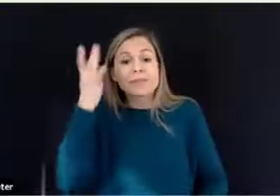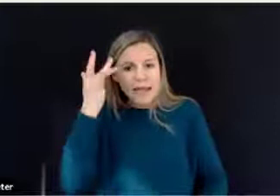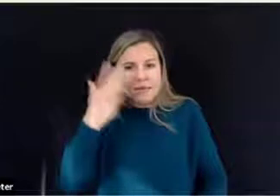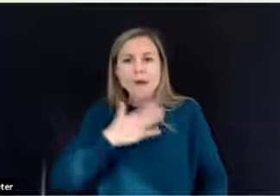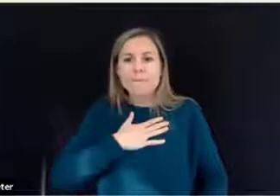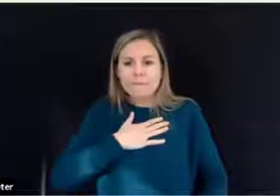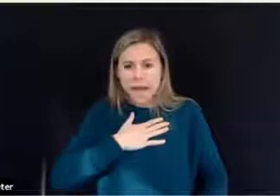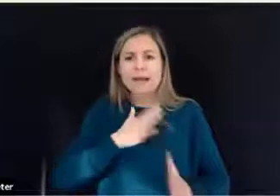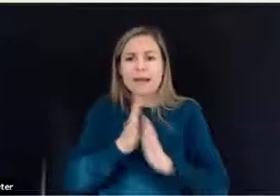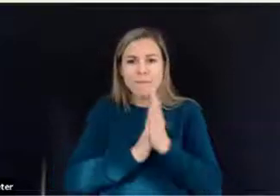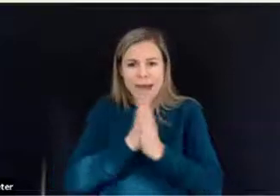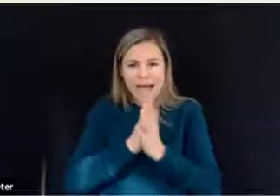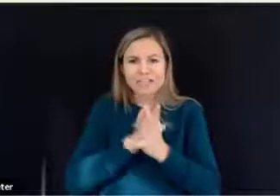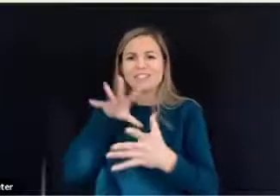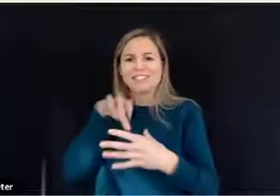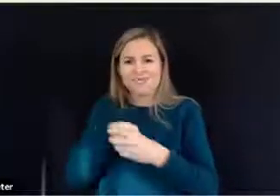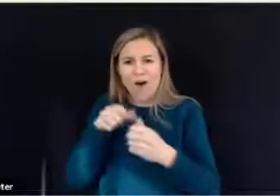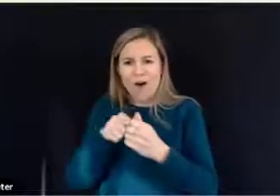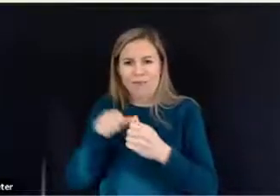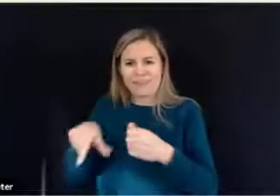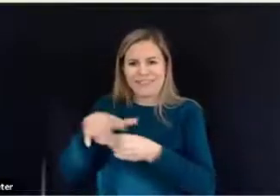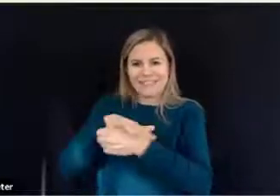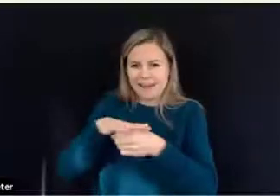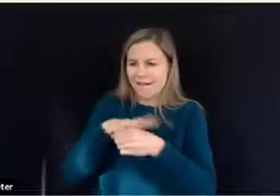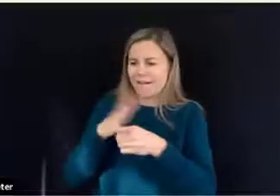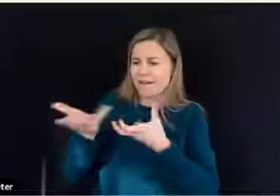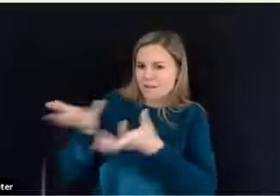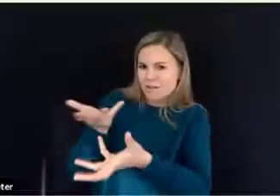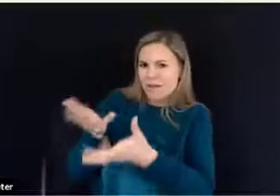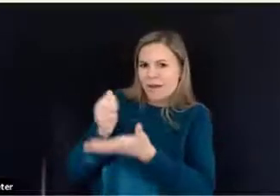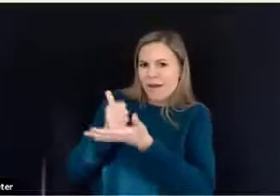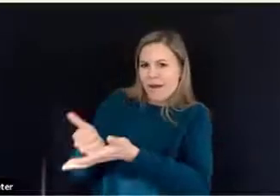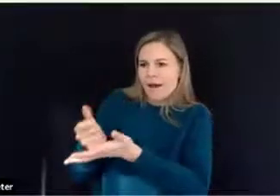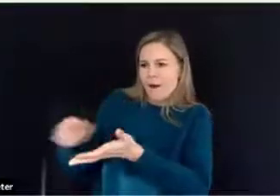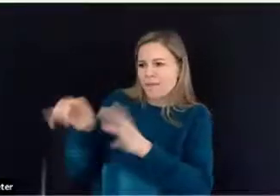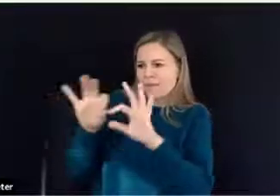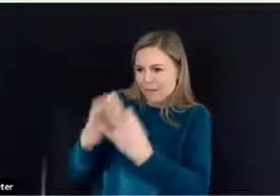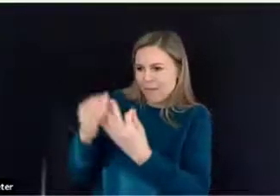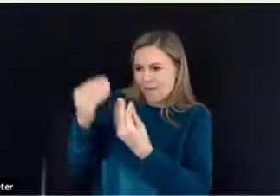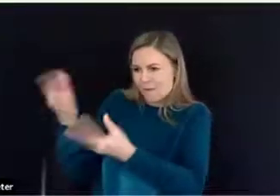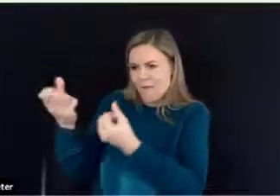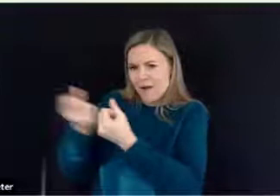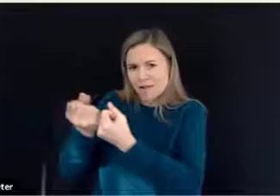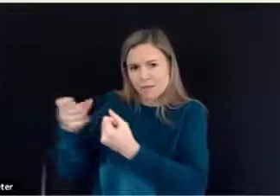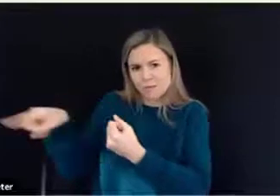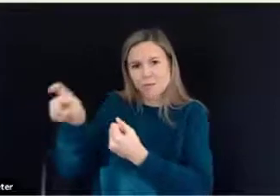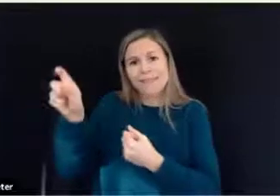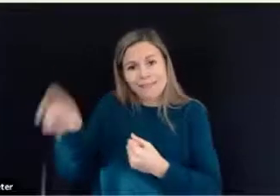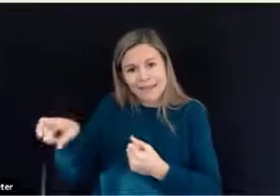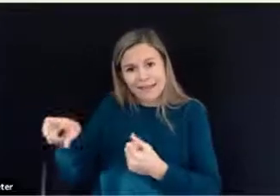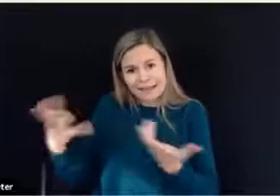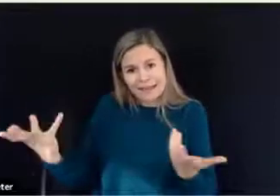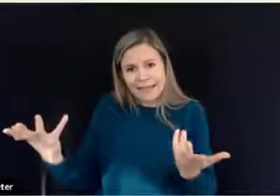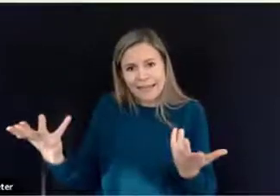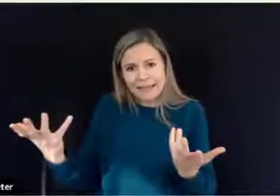about making sure that our families receive the supports that they need and deserve because I went for so long